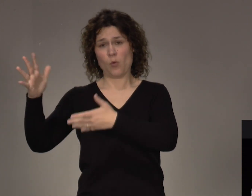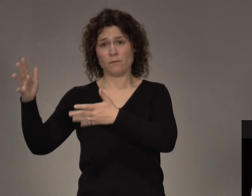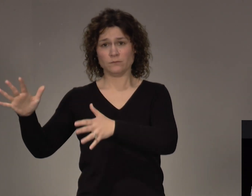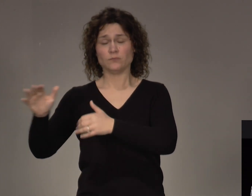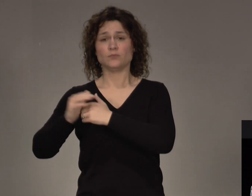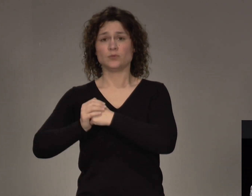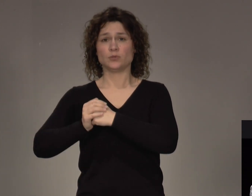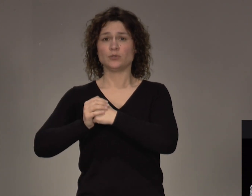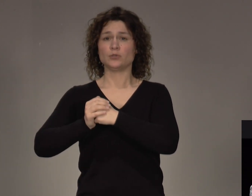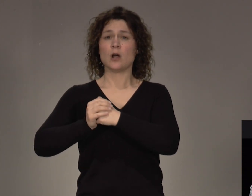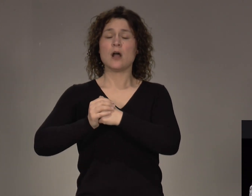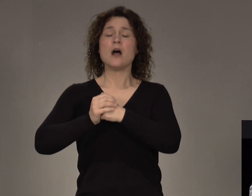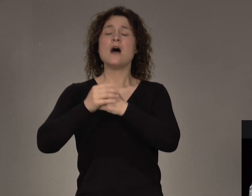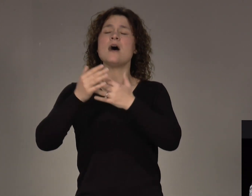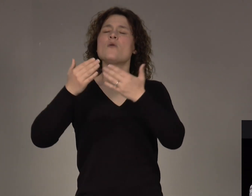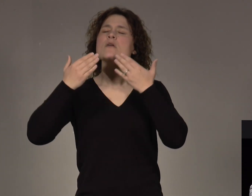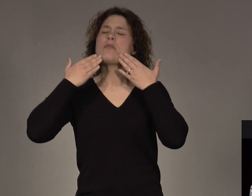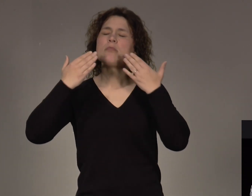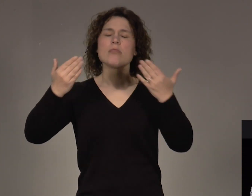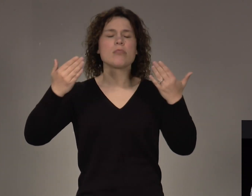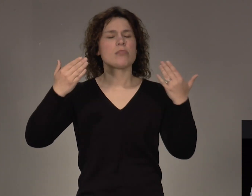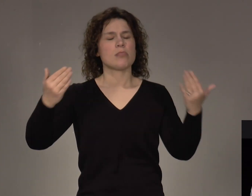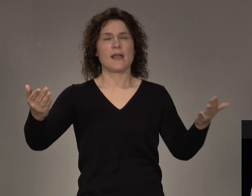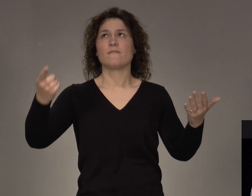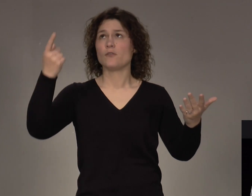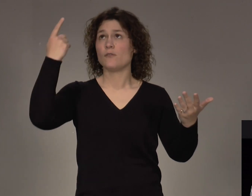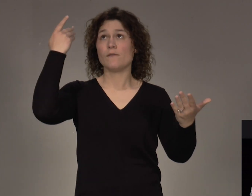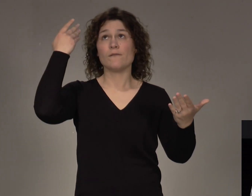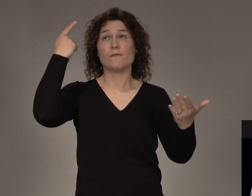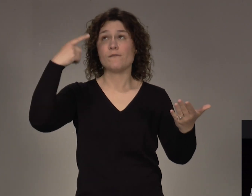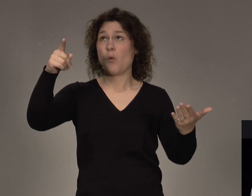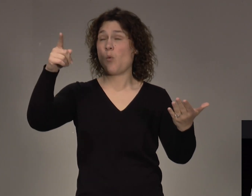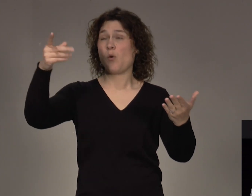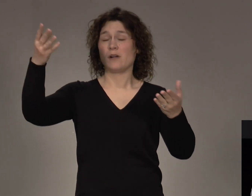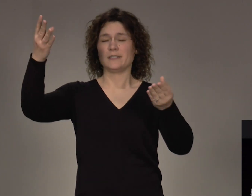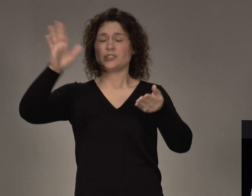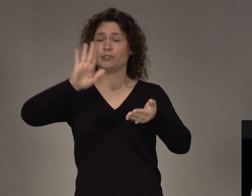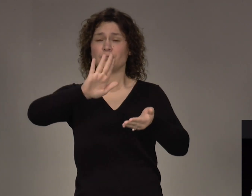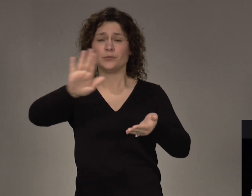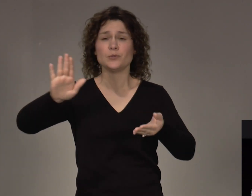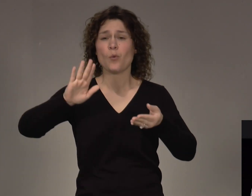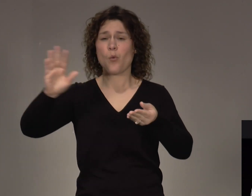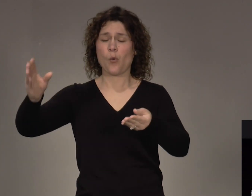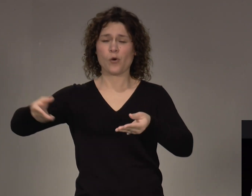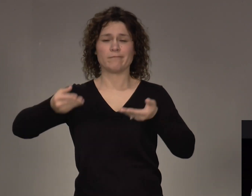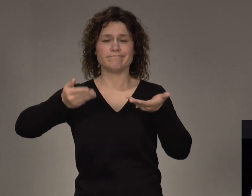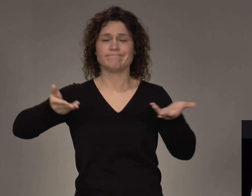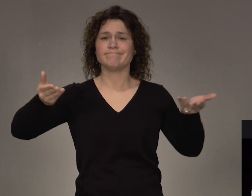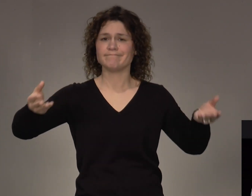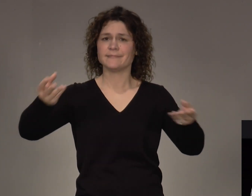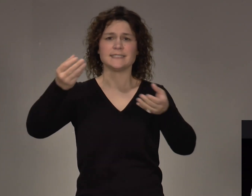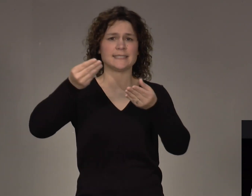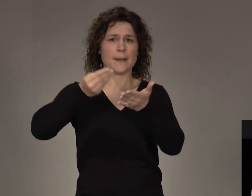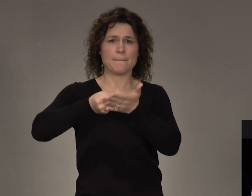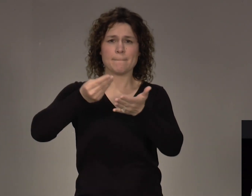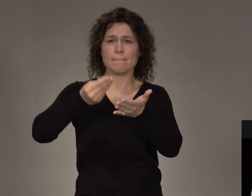your continuing provisions--God has given through our offerings $20,000 for